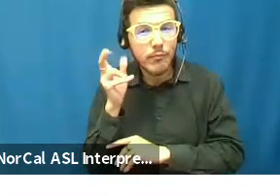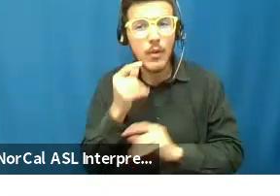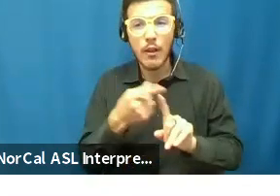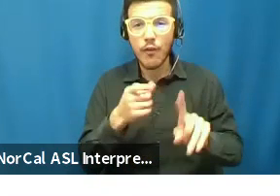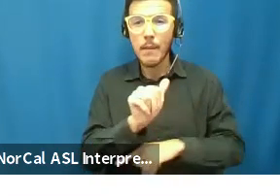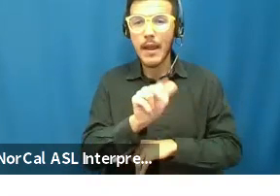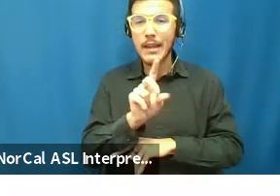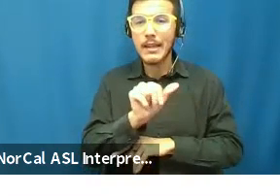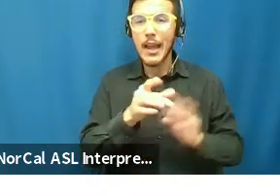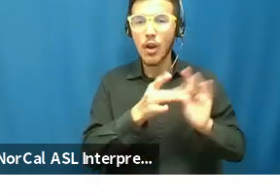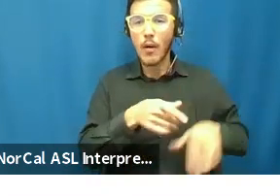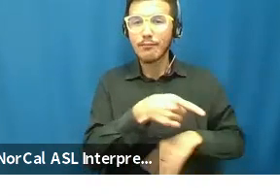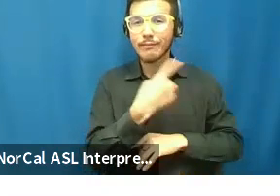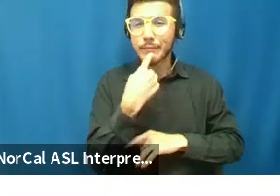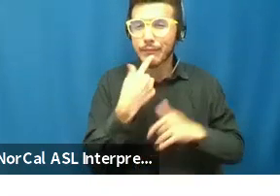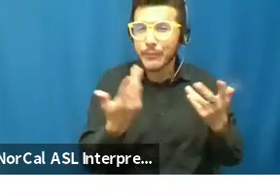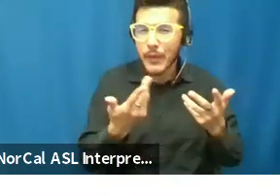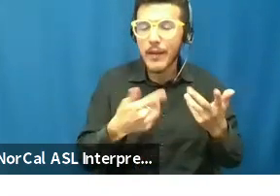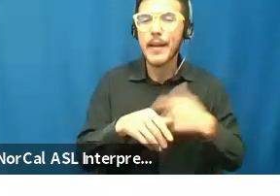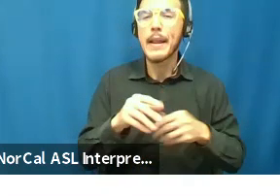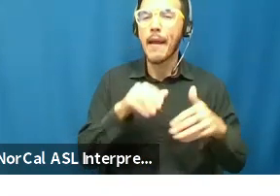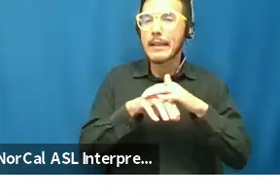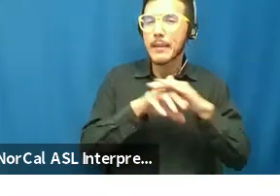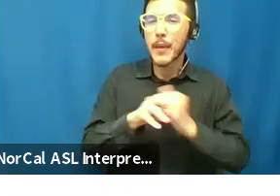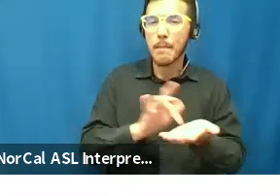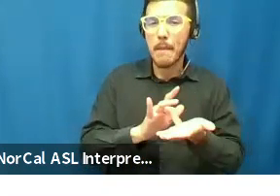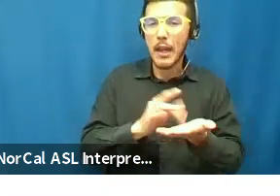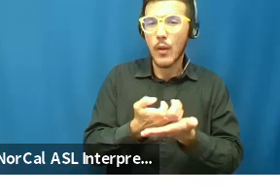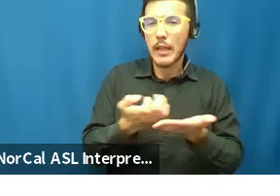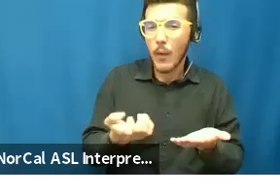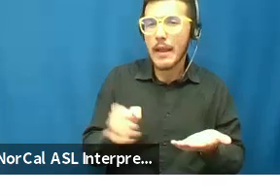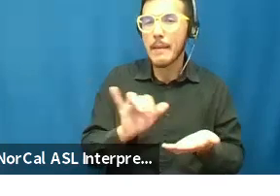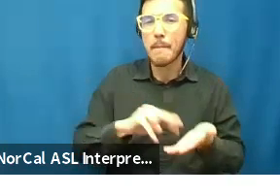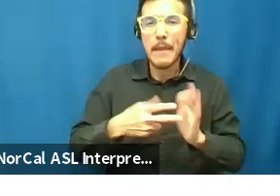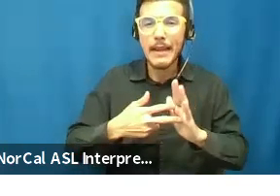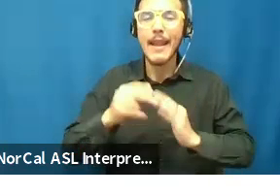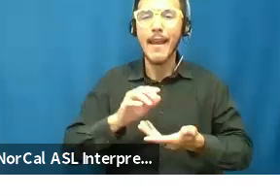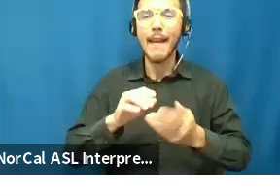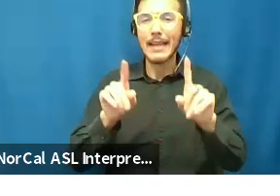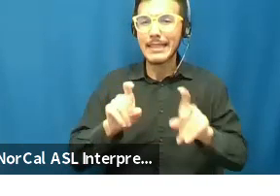like accessible medical equipment, which included height adjustable exam tables. It also included